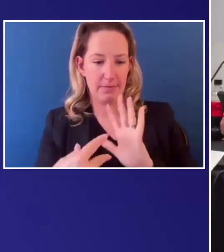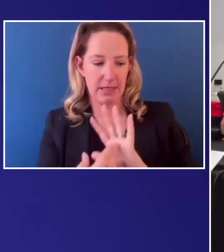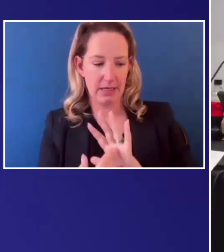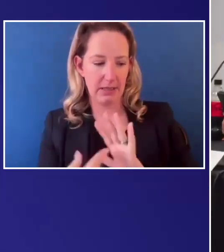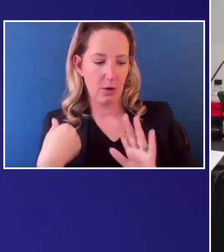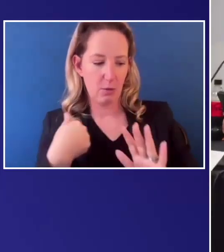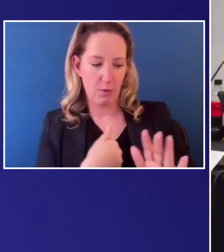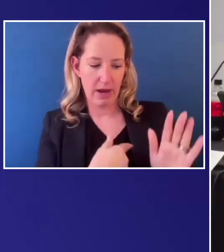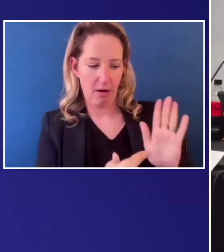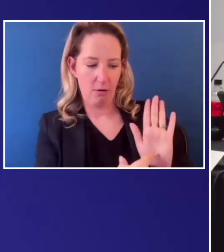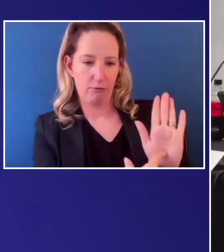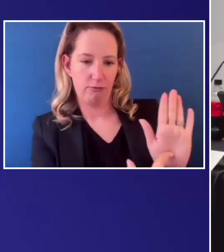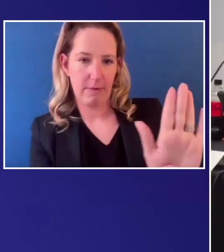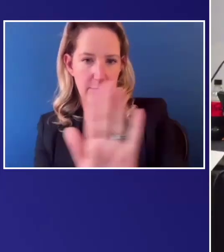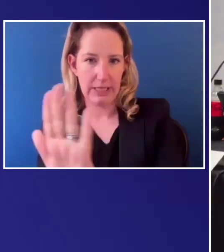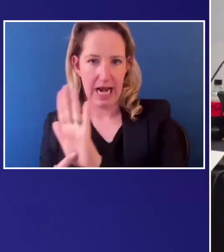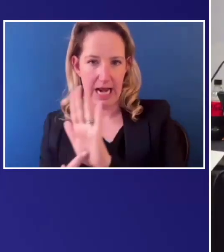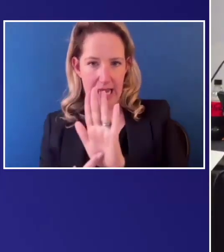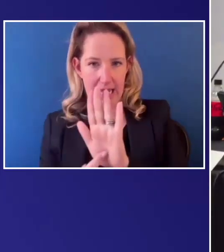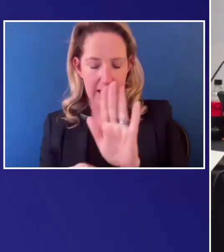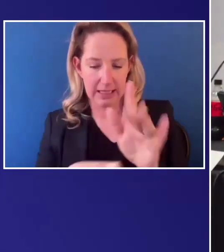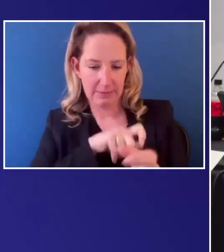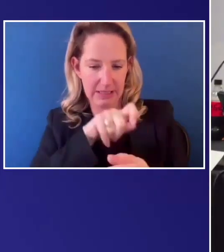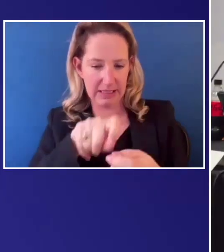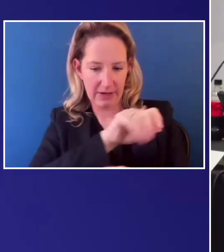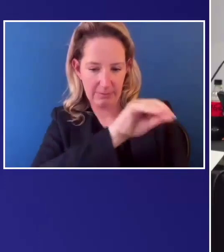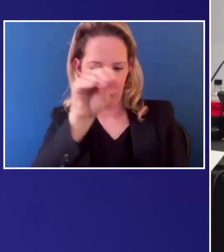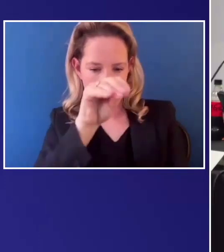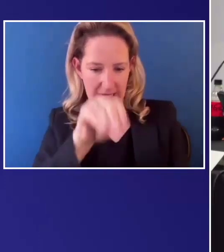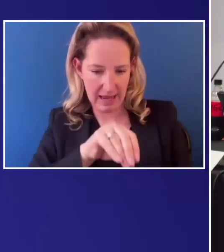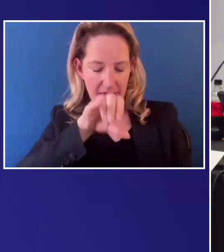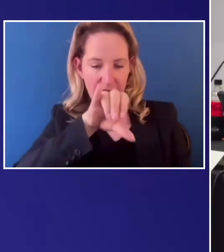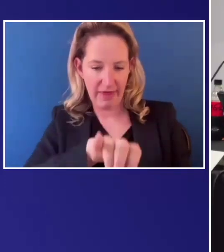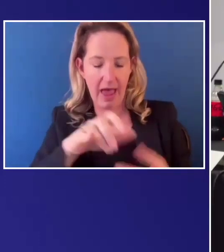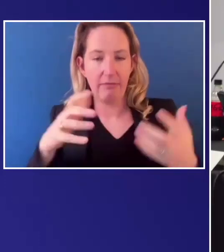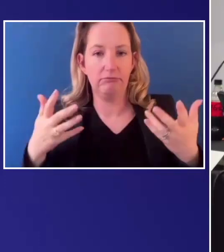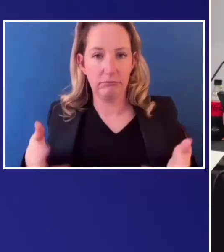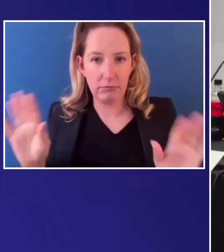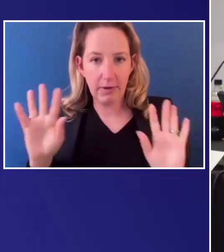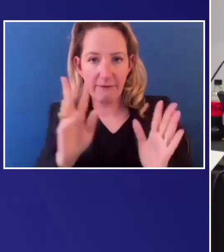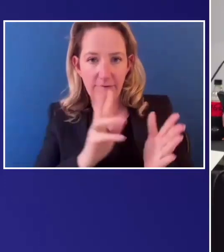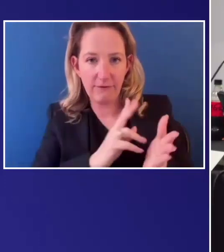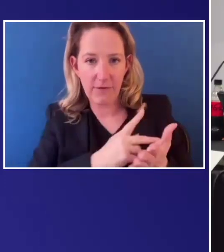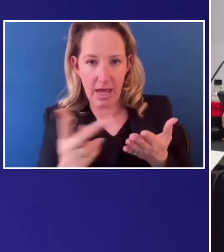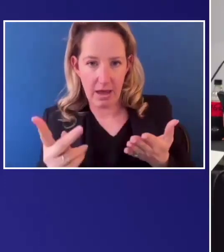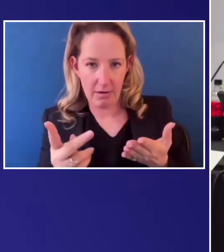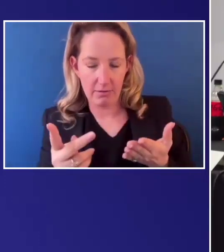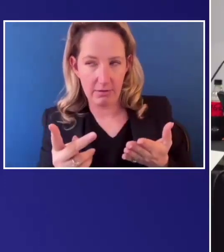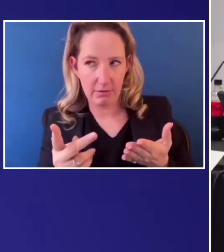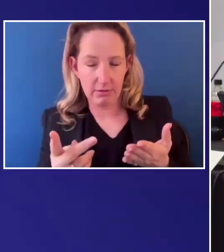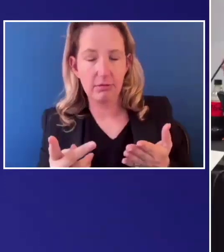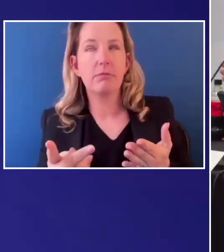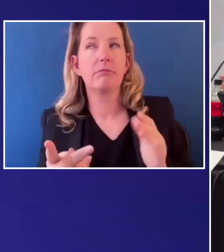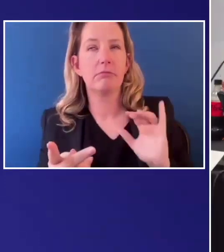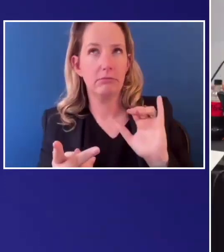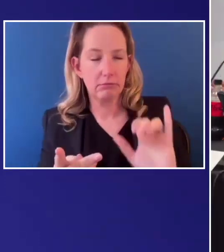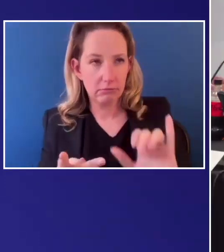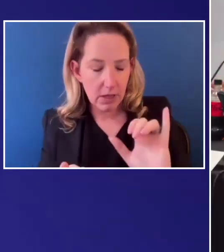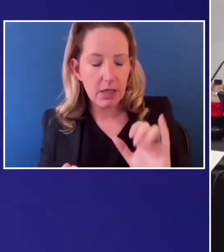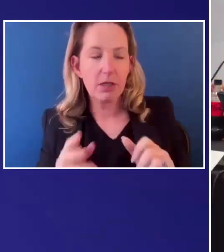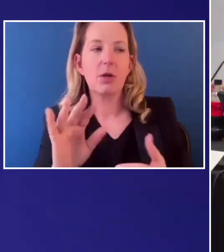failed. And I think some people are -- I think in some ways we're looking at a failure rate percentage over the entire